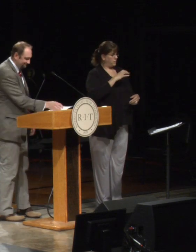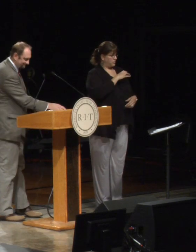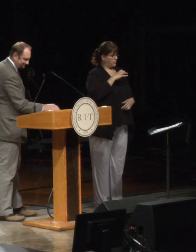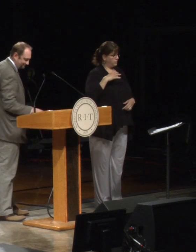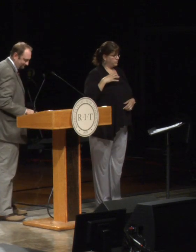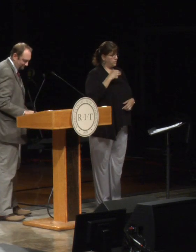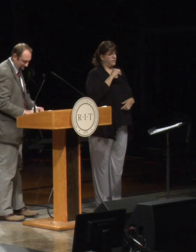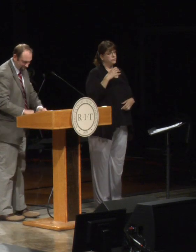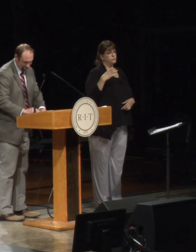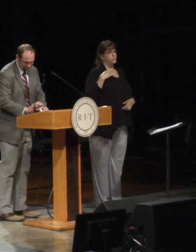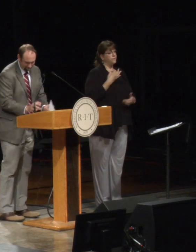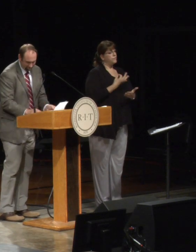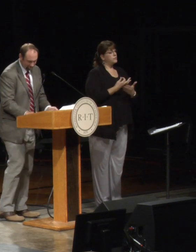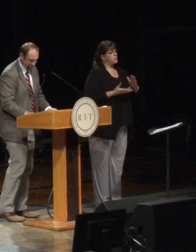JULIA.